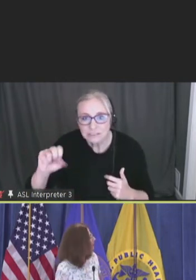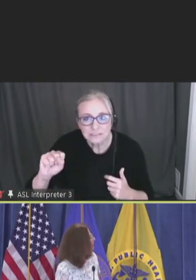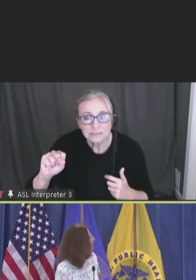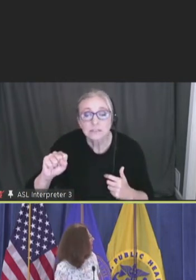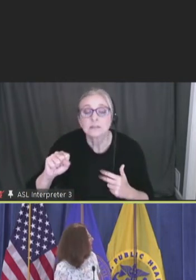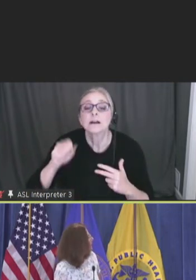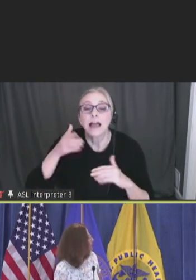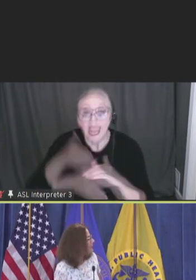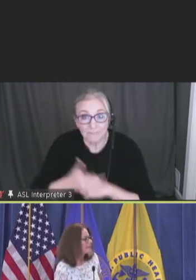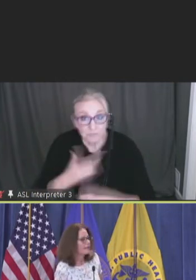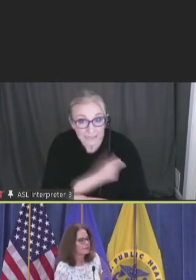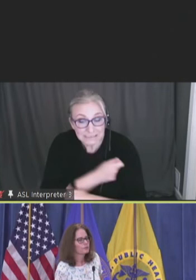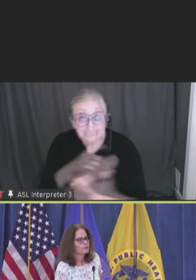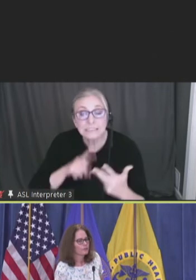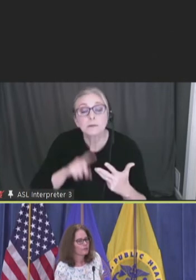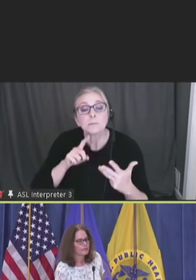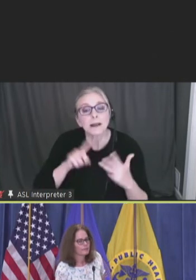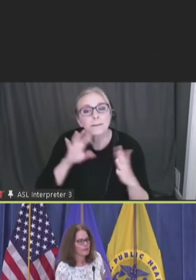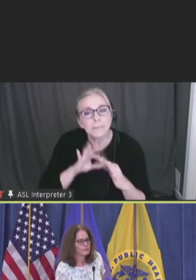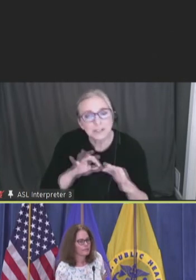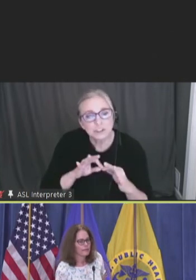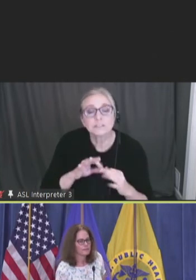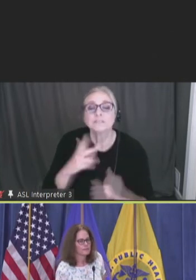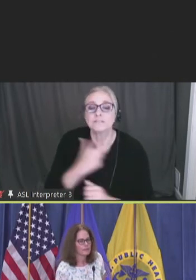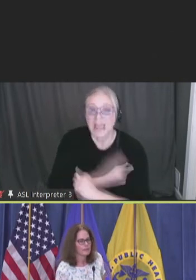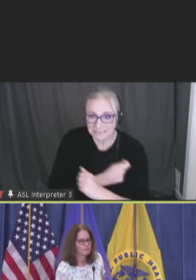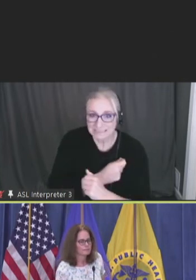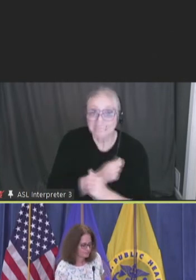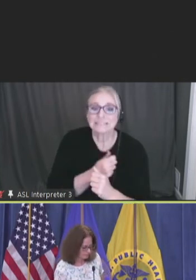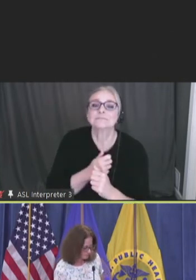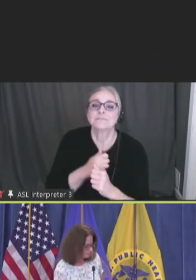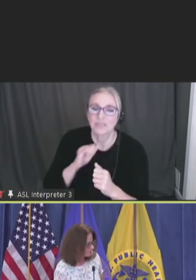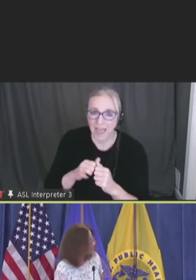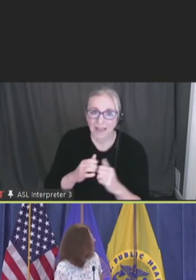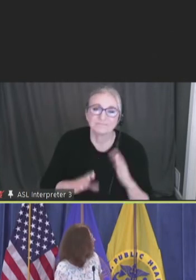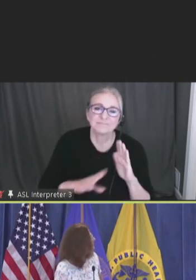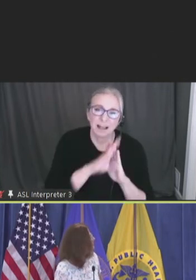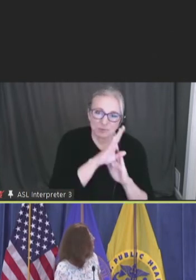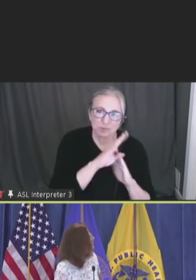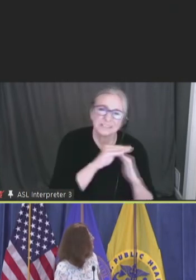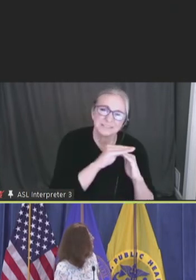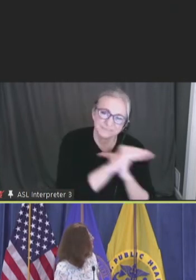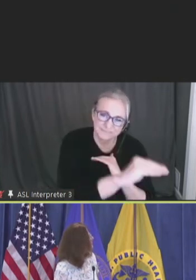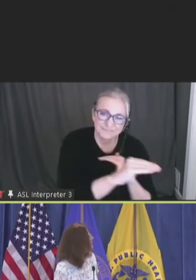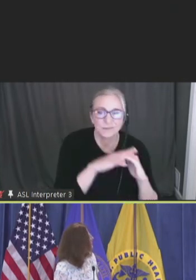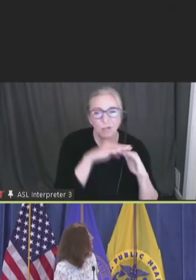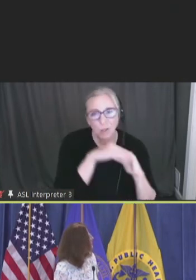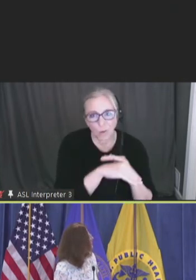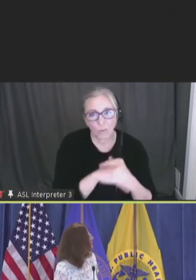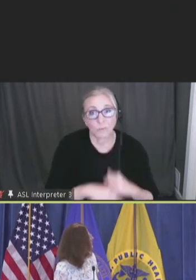But as I mentioned, the vaccine uptake has been low.